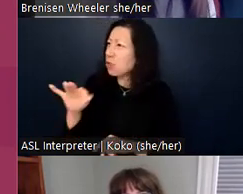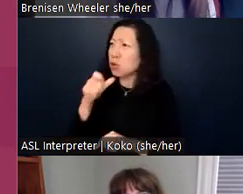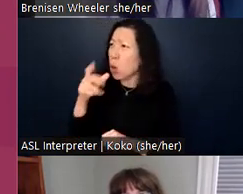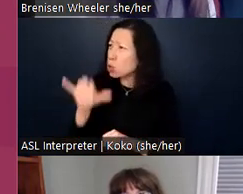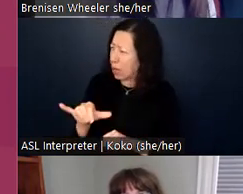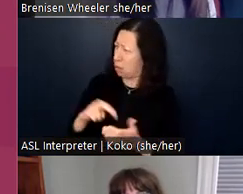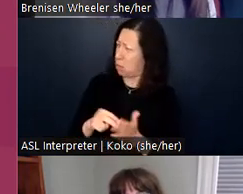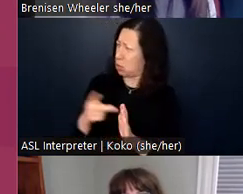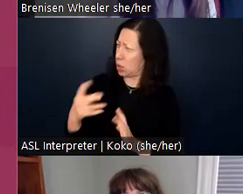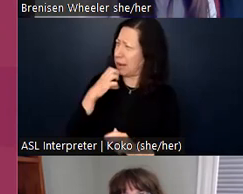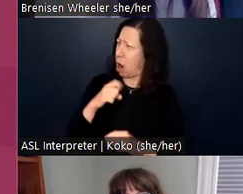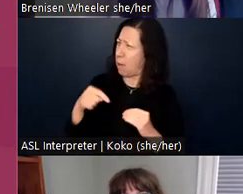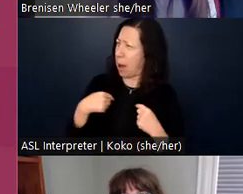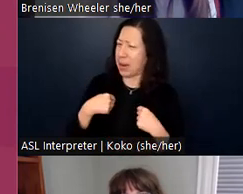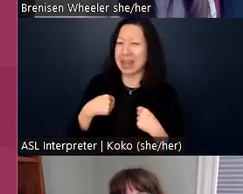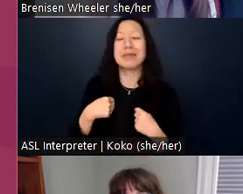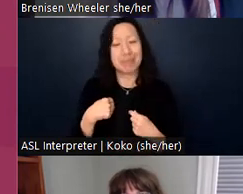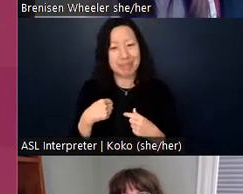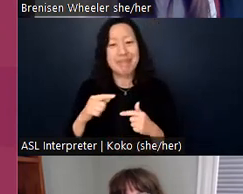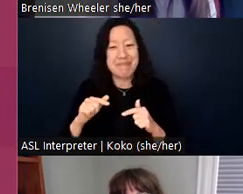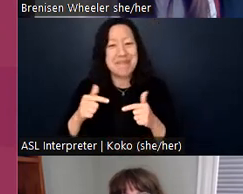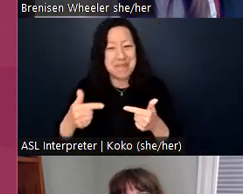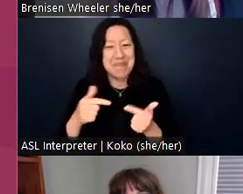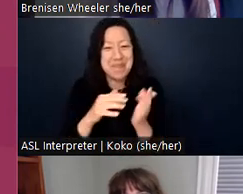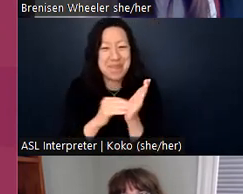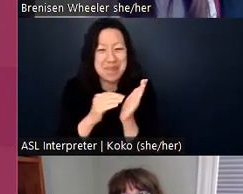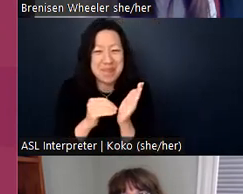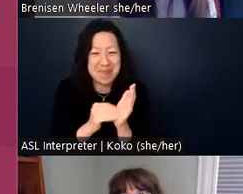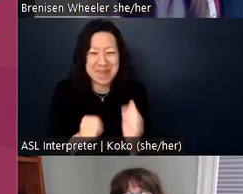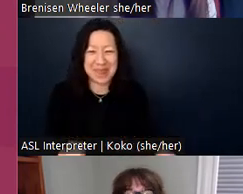chat is saying an example would be don't go out with your friends stay with me if you